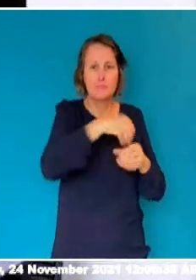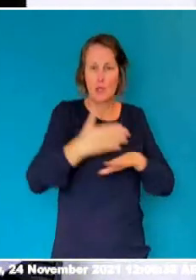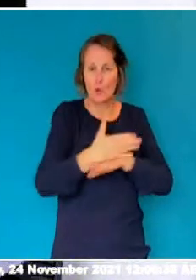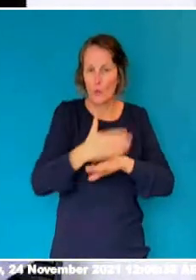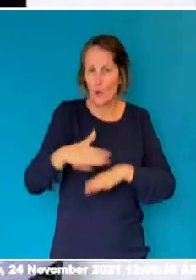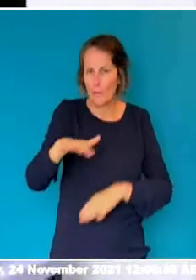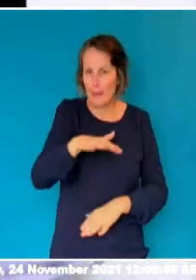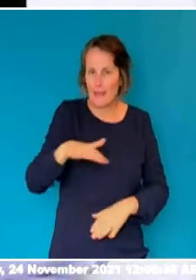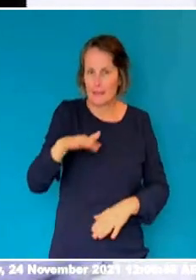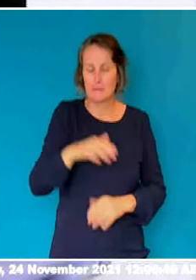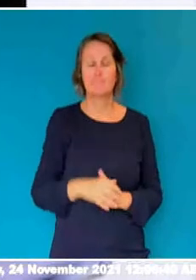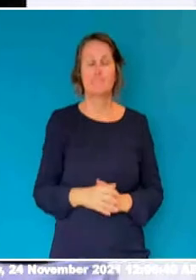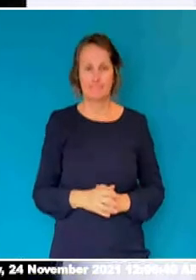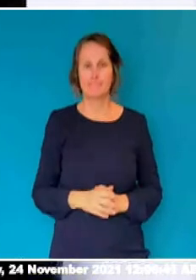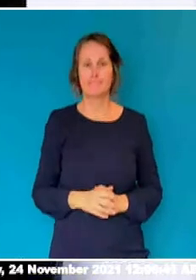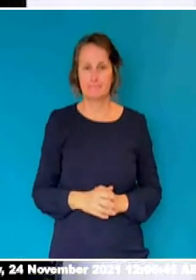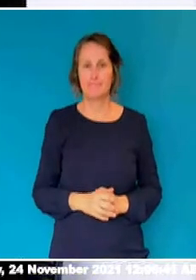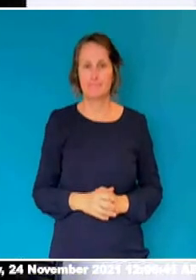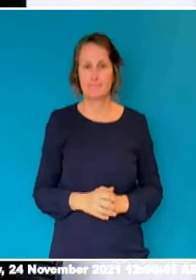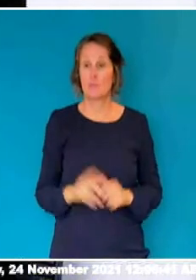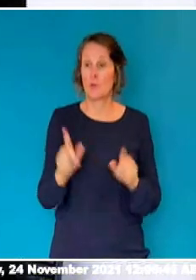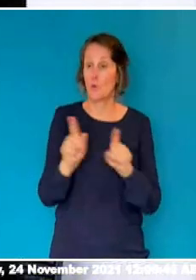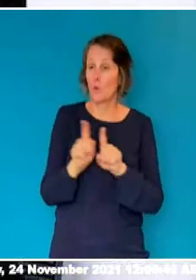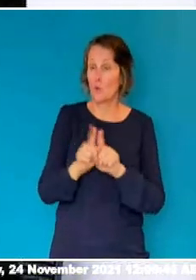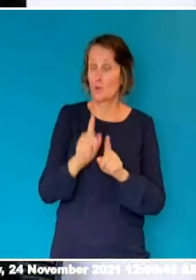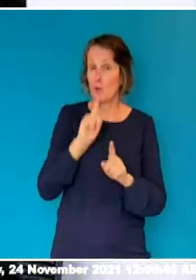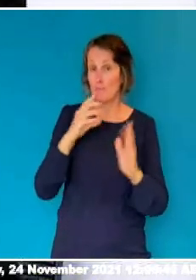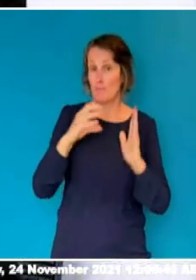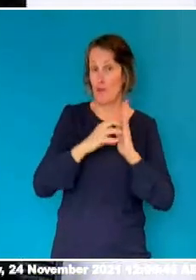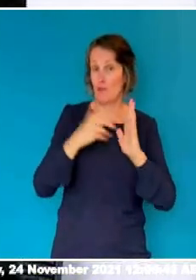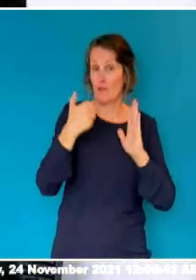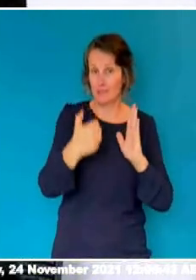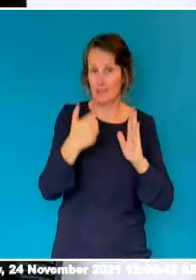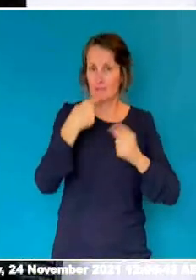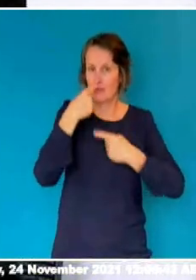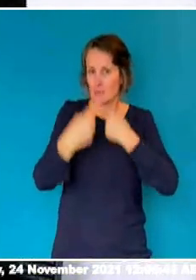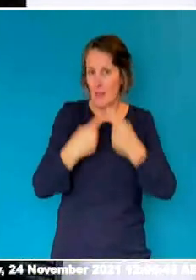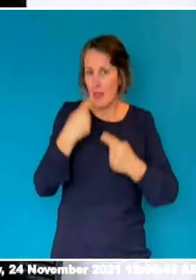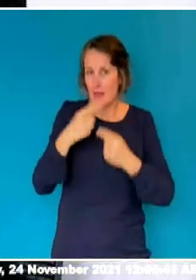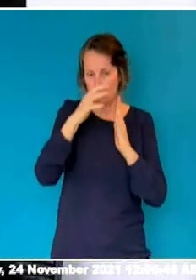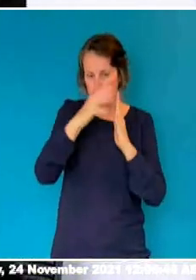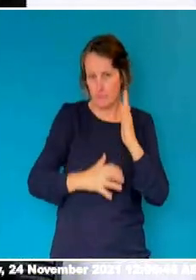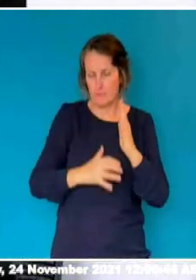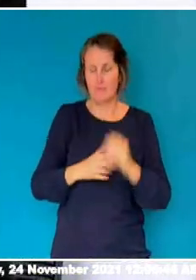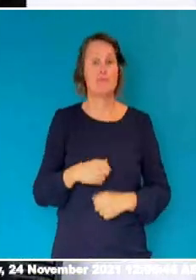Then that's reflected also in paragraph 6? Yes, it is.